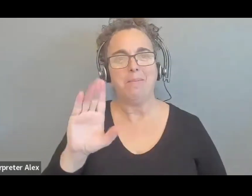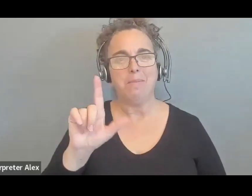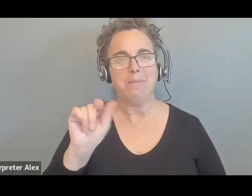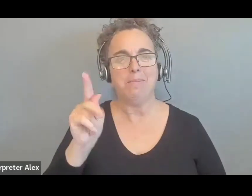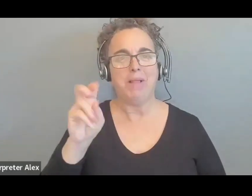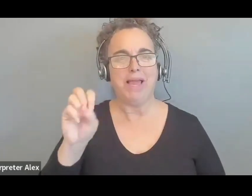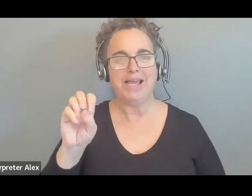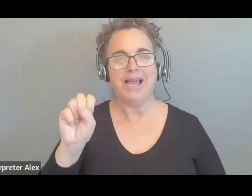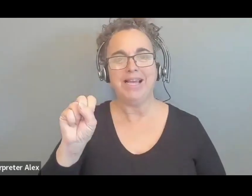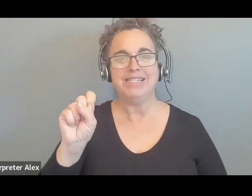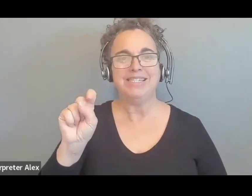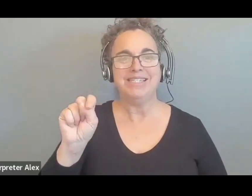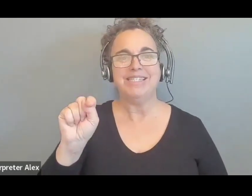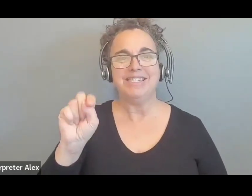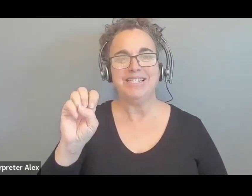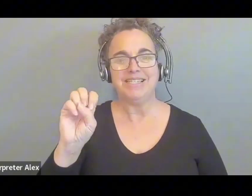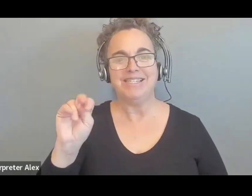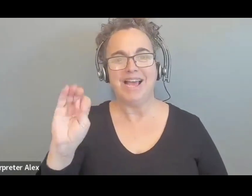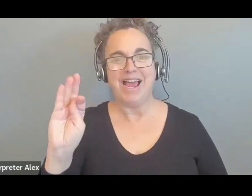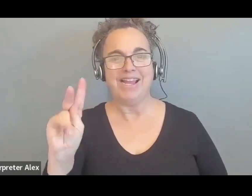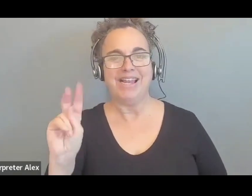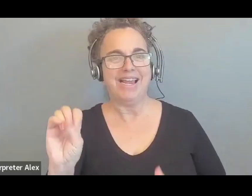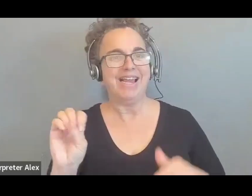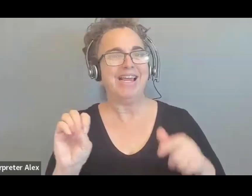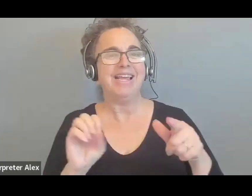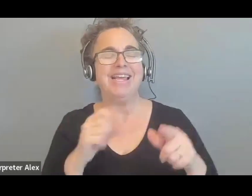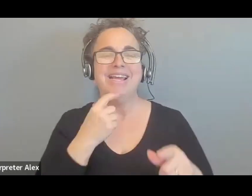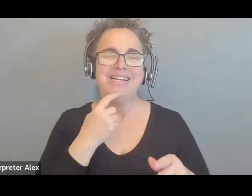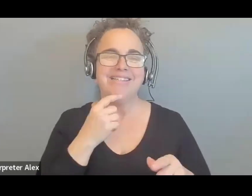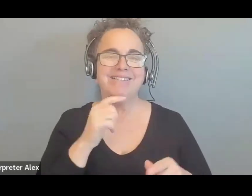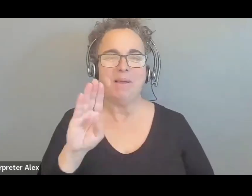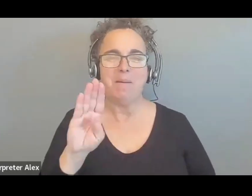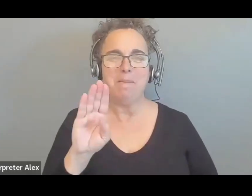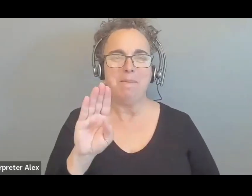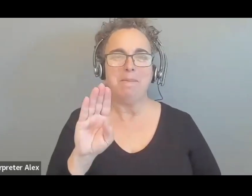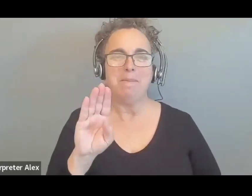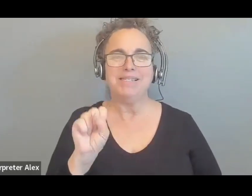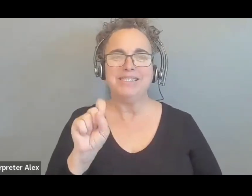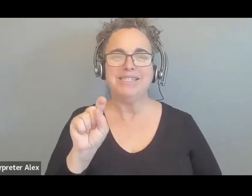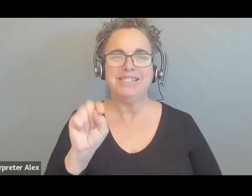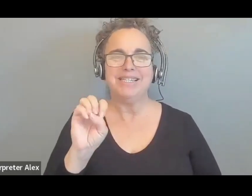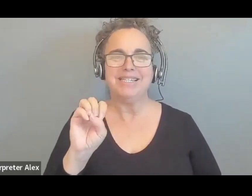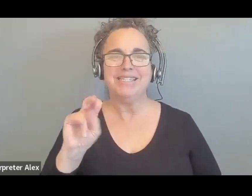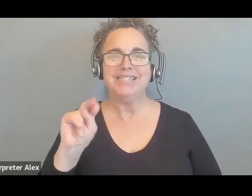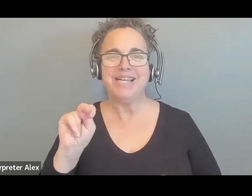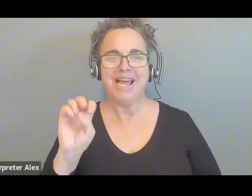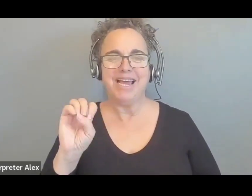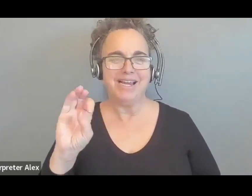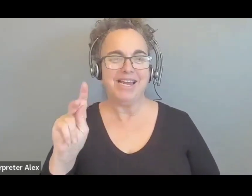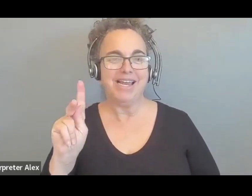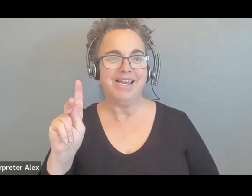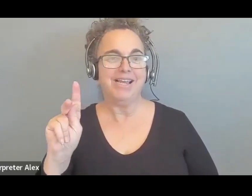Did I get that correct Blake? It's Steinecke but it's a confusing last name so no worries.